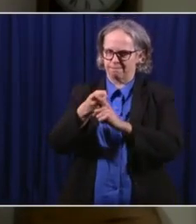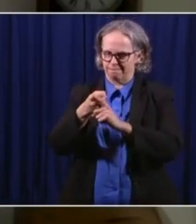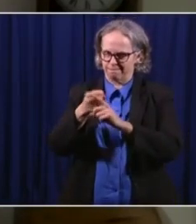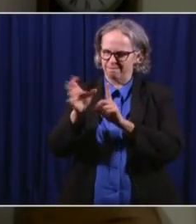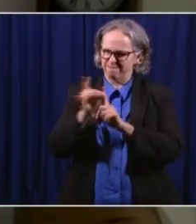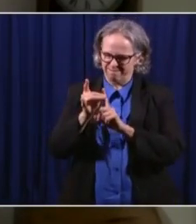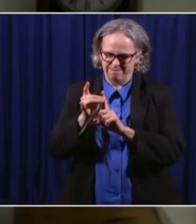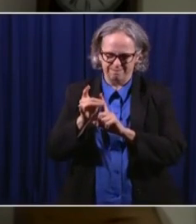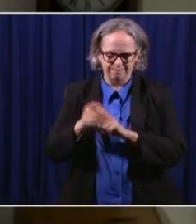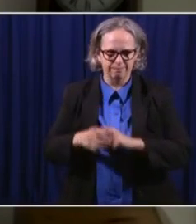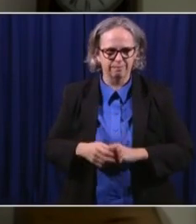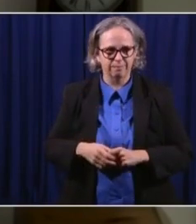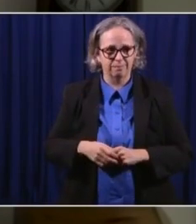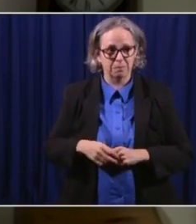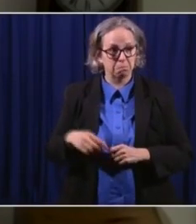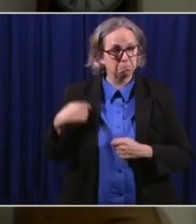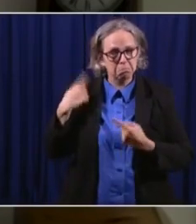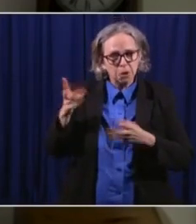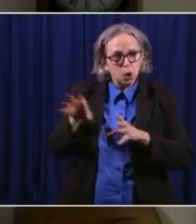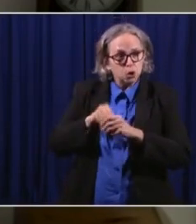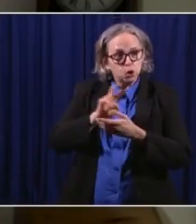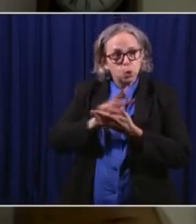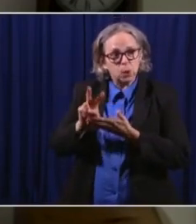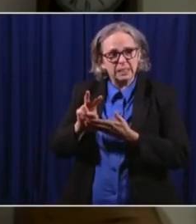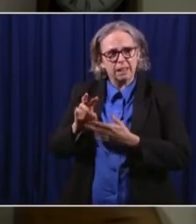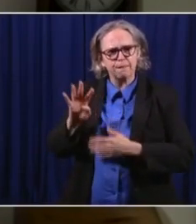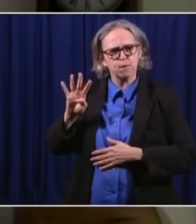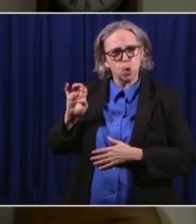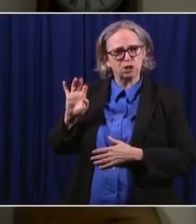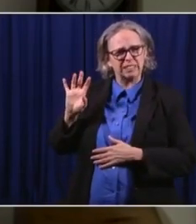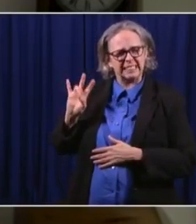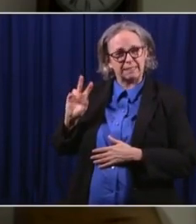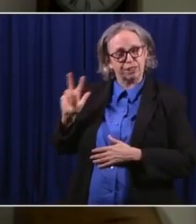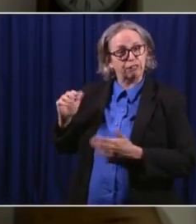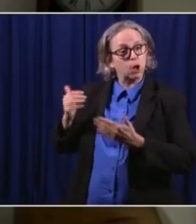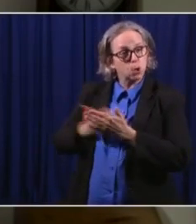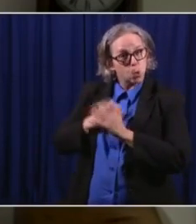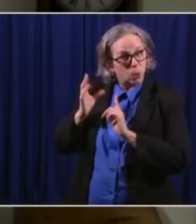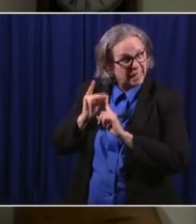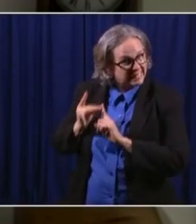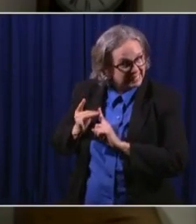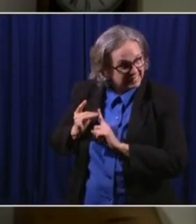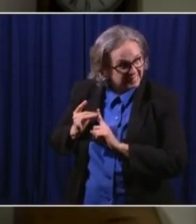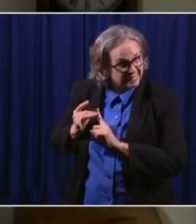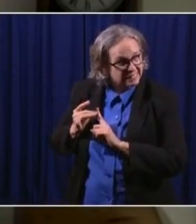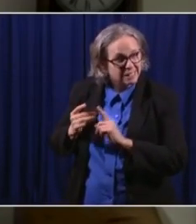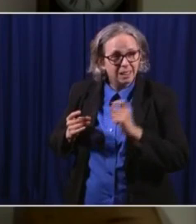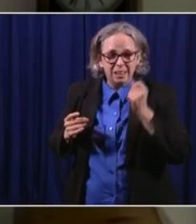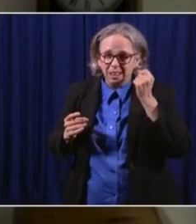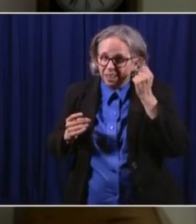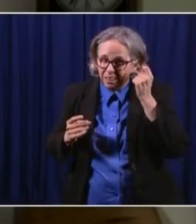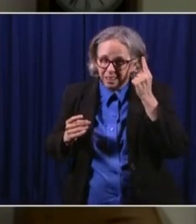THERE ARE THREE INDICATORS THEY'RE RED BECAUSE THEY MEET THE THRESHOLD FOR HIGH INCIDENCE.